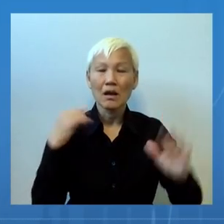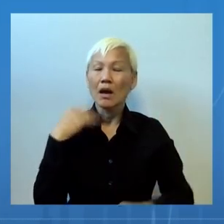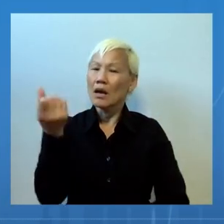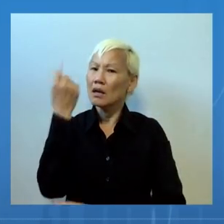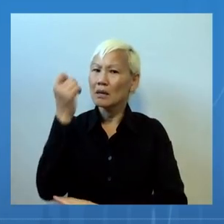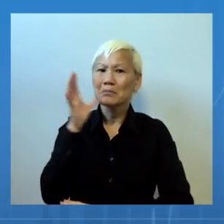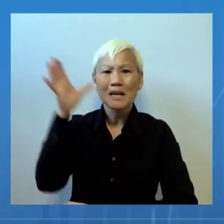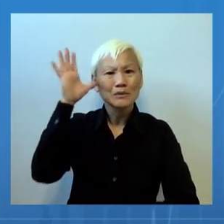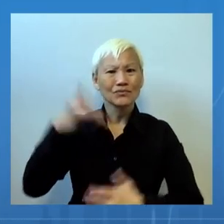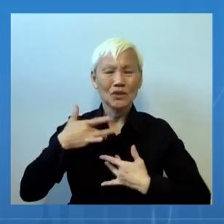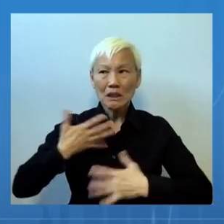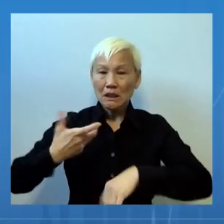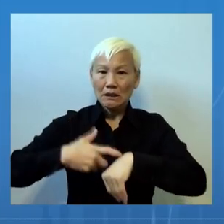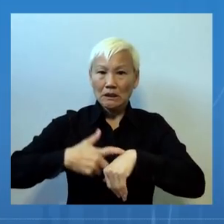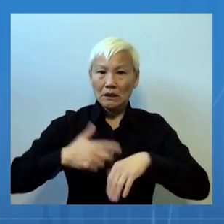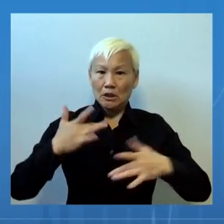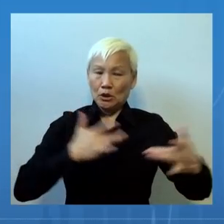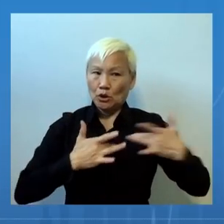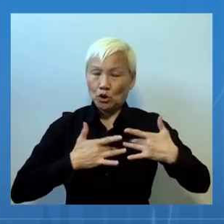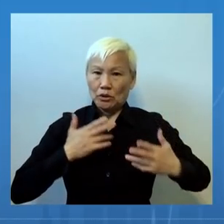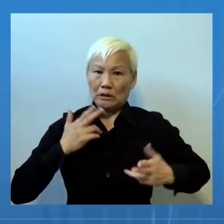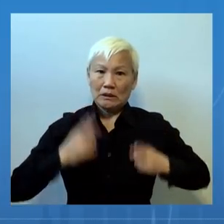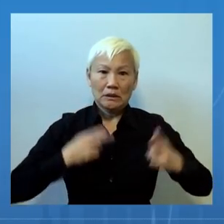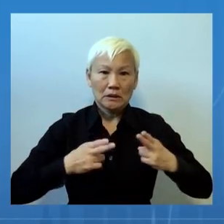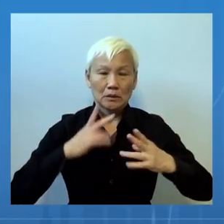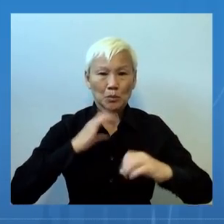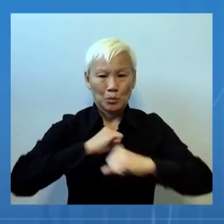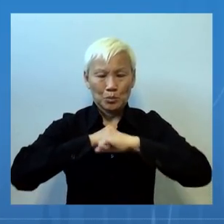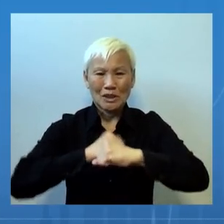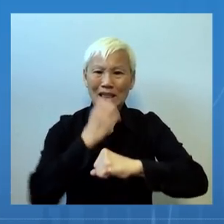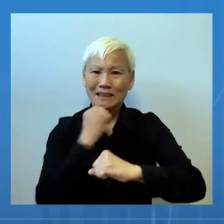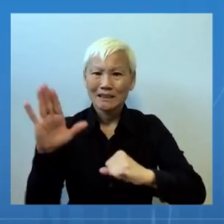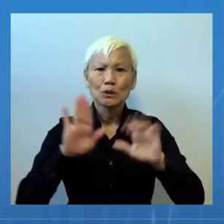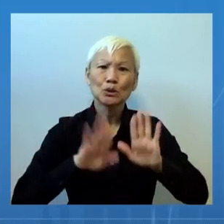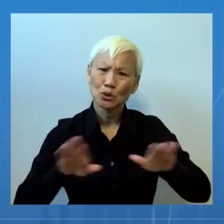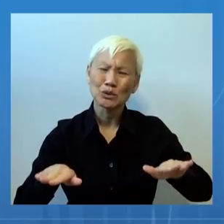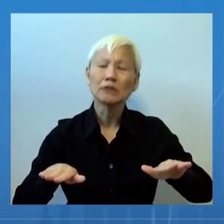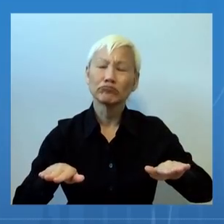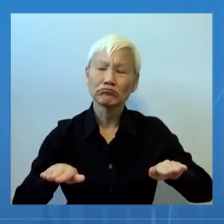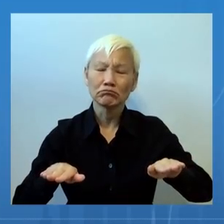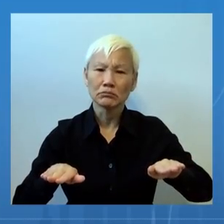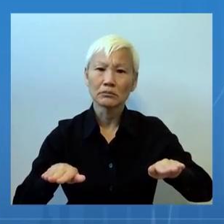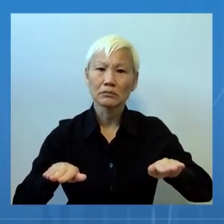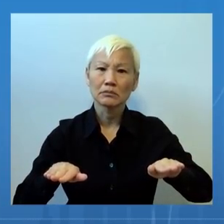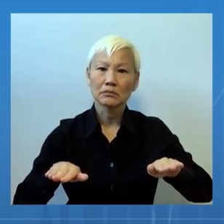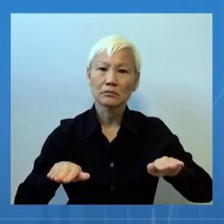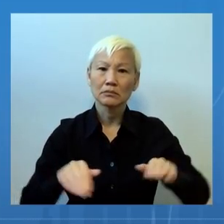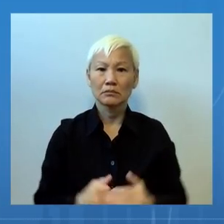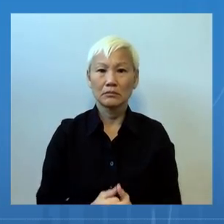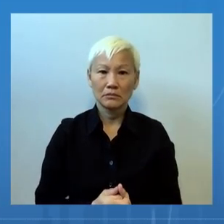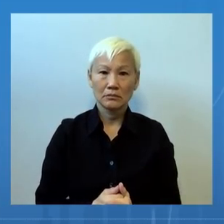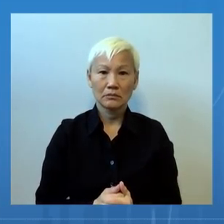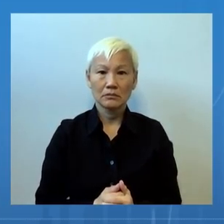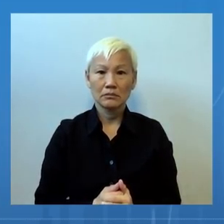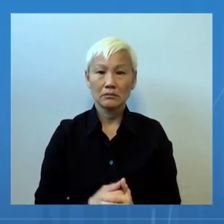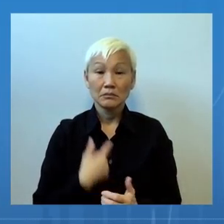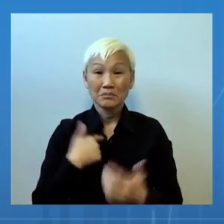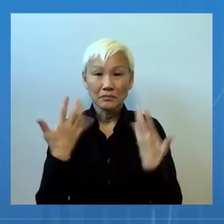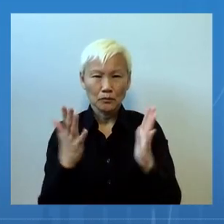over providing the best protection to our children against the virus. When I spoke with you last week, the FDA Advisory Committee